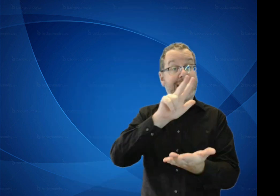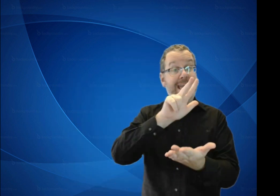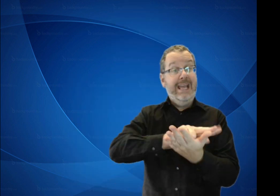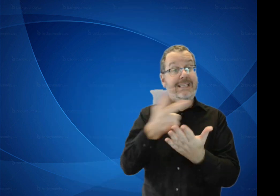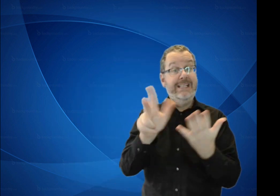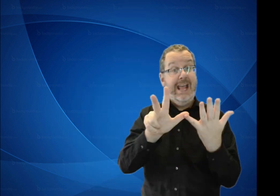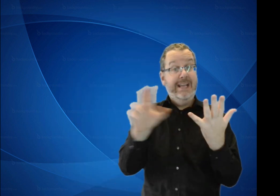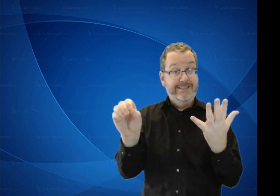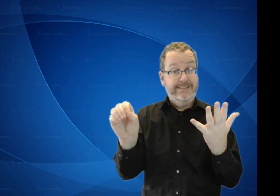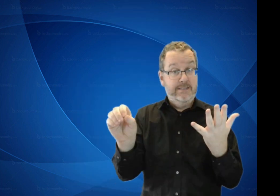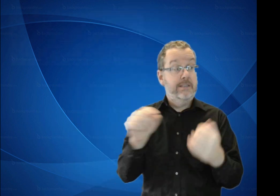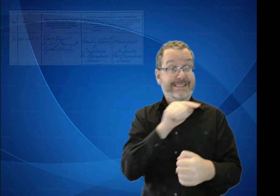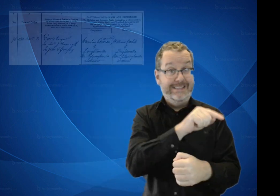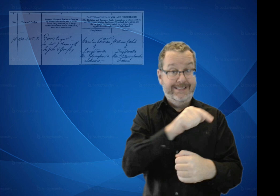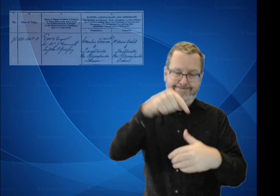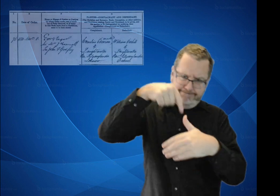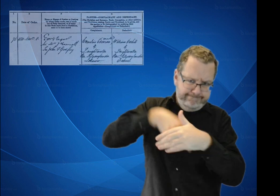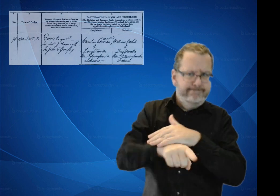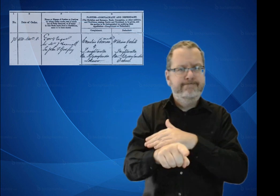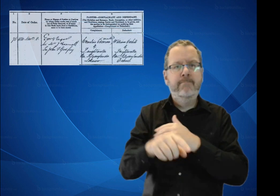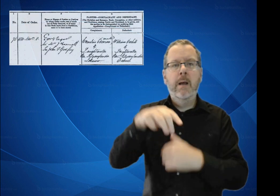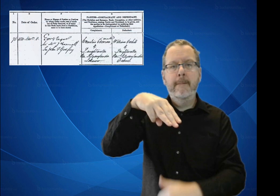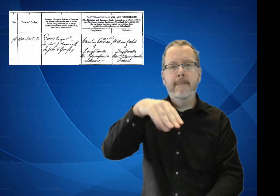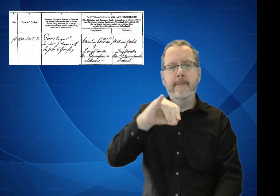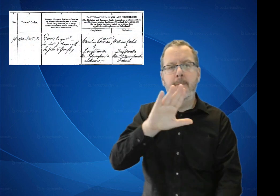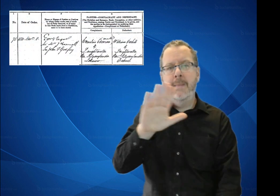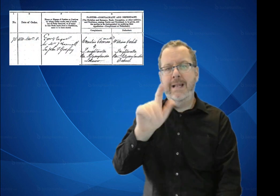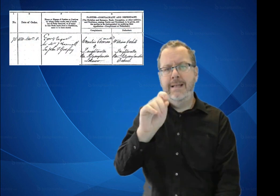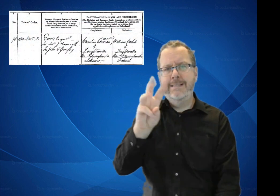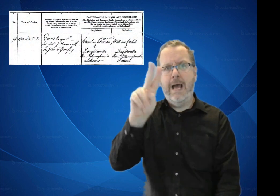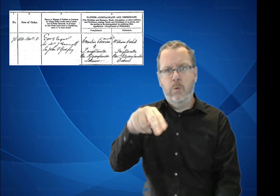In 1880 the Petty Sessions in Milltown